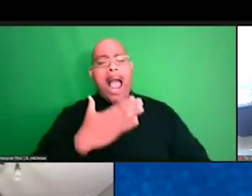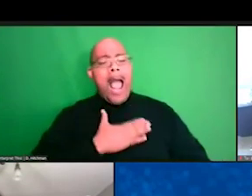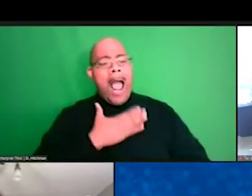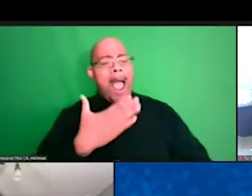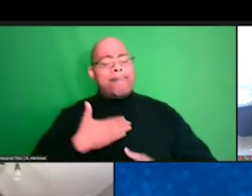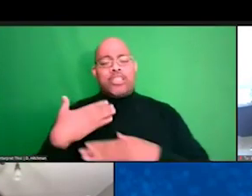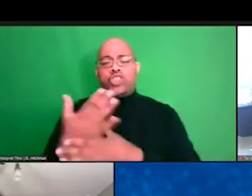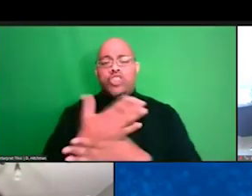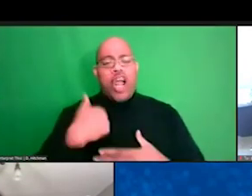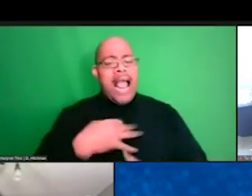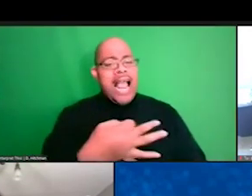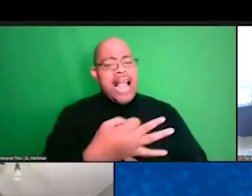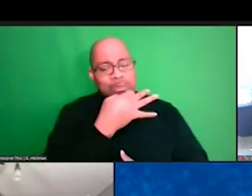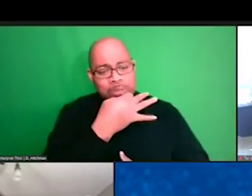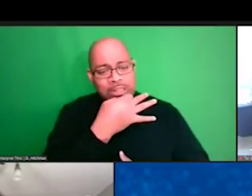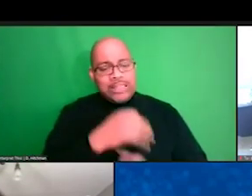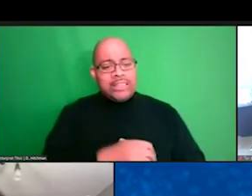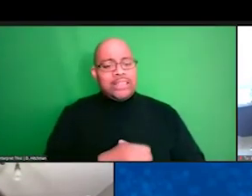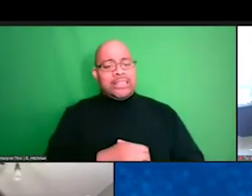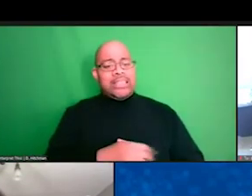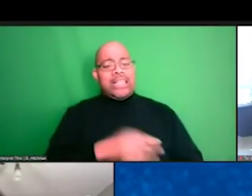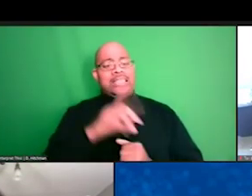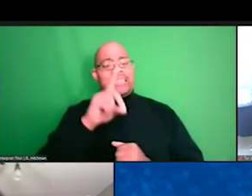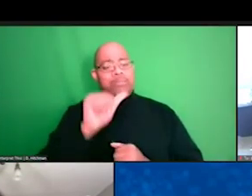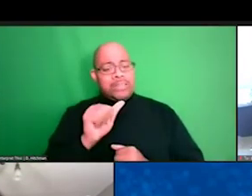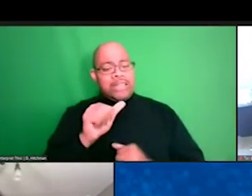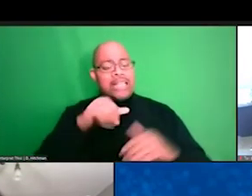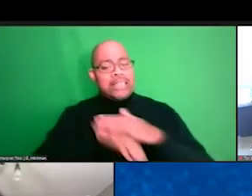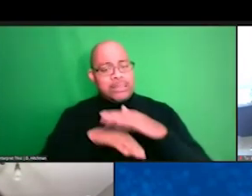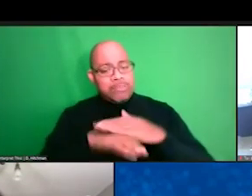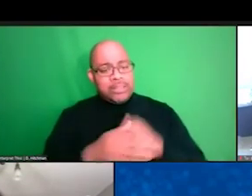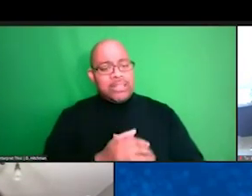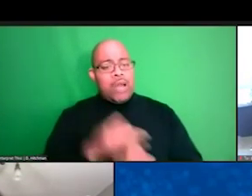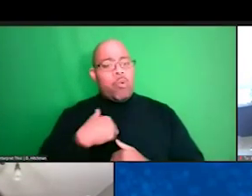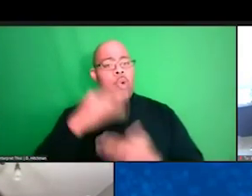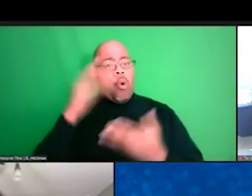expertise in disability accessibility, and we hope that you will make a plan for how